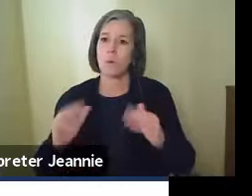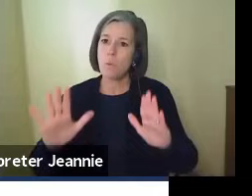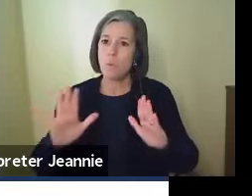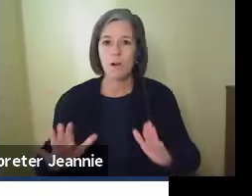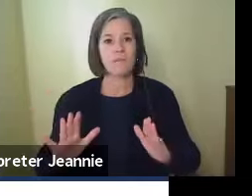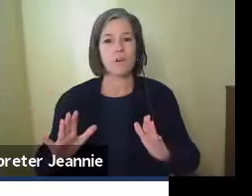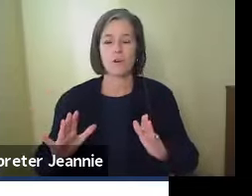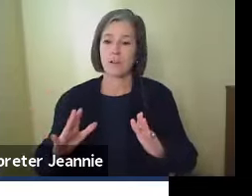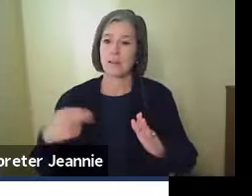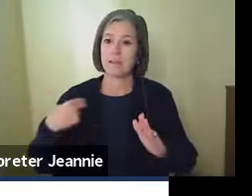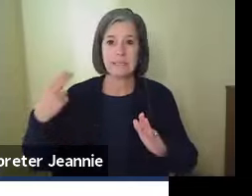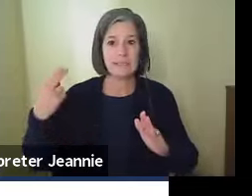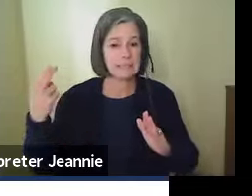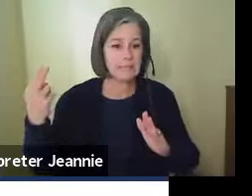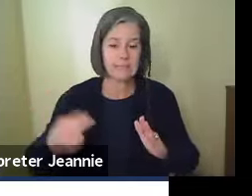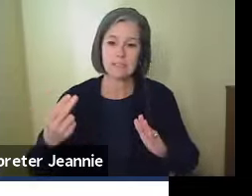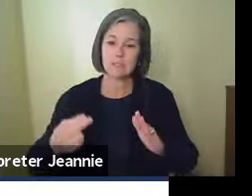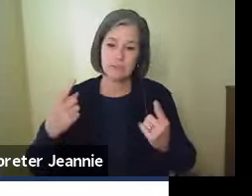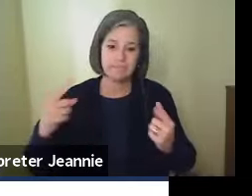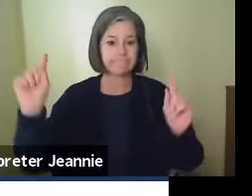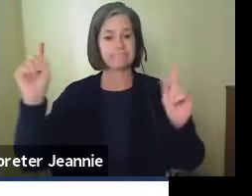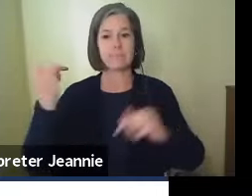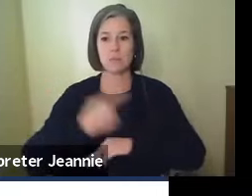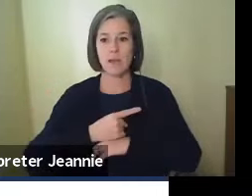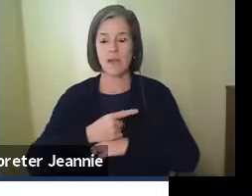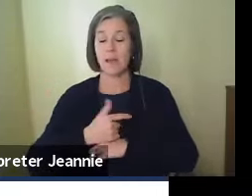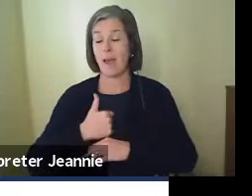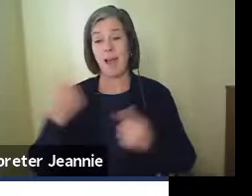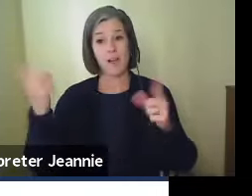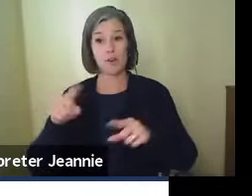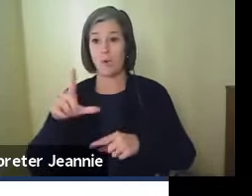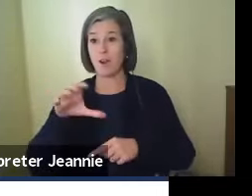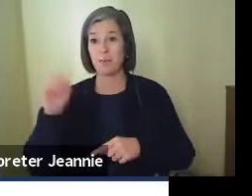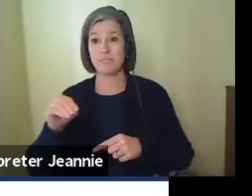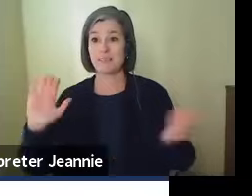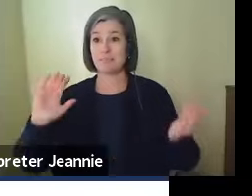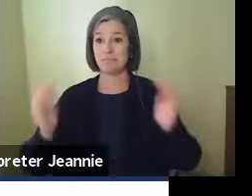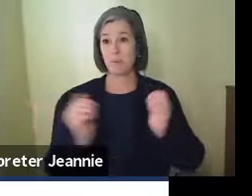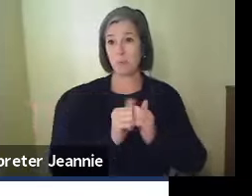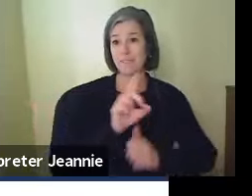I completely agree with the analogy about D-day. This is the beginning of the end today,